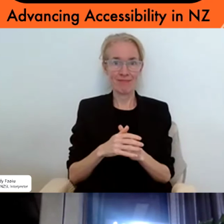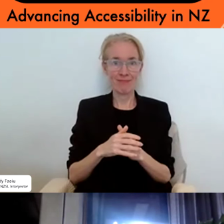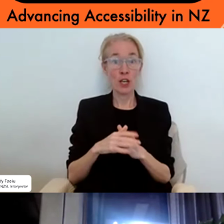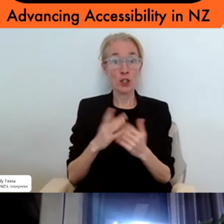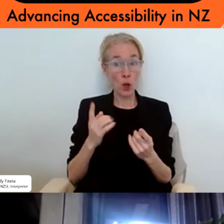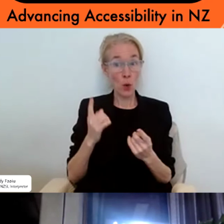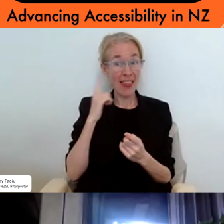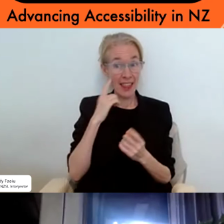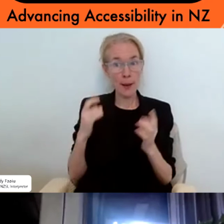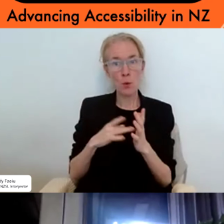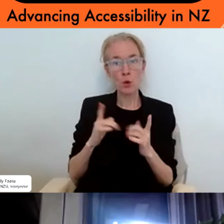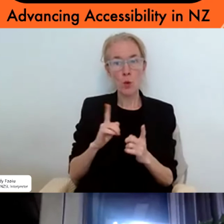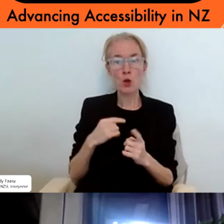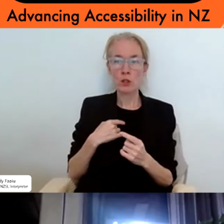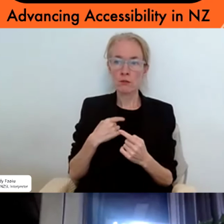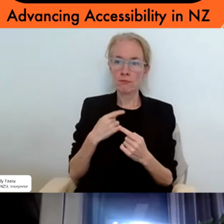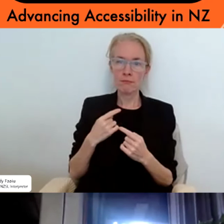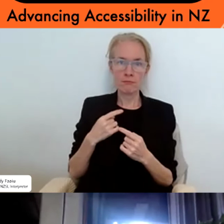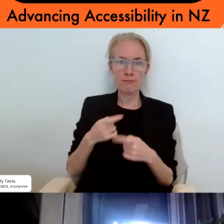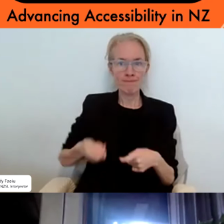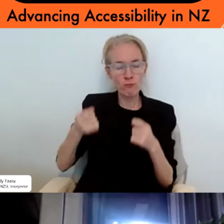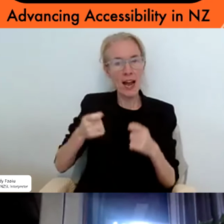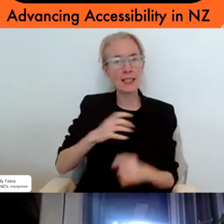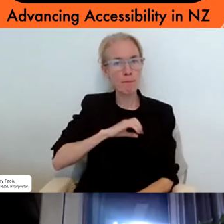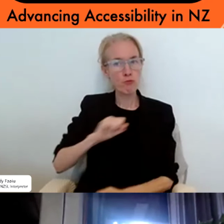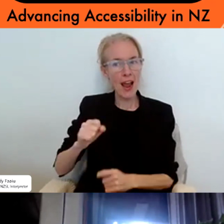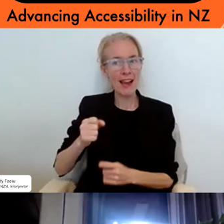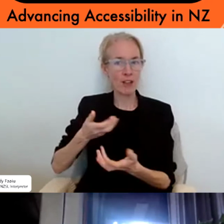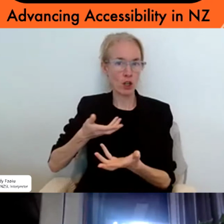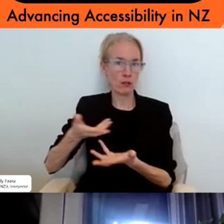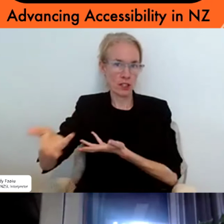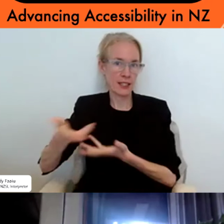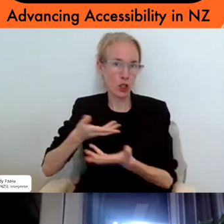So we're putting in commercial lifts and they're with Kone, but